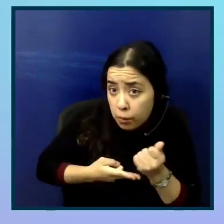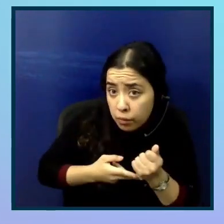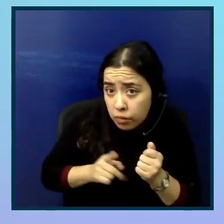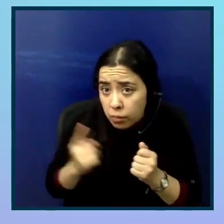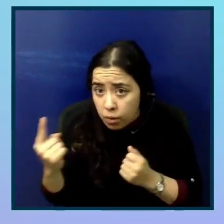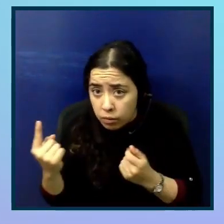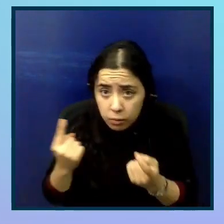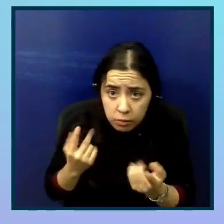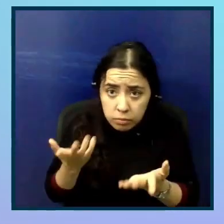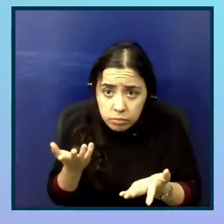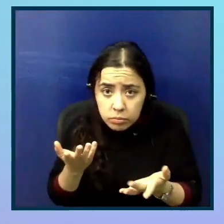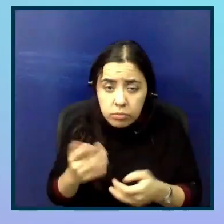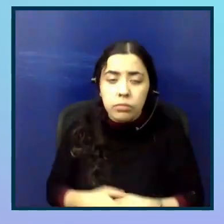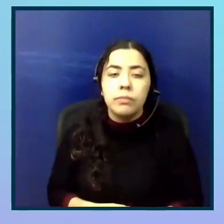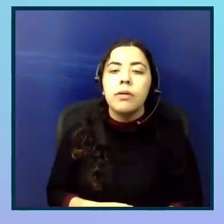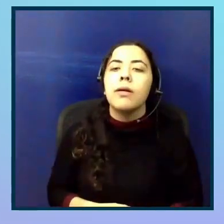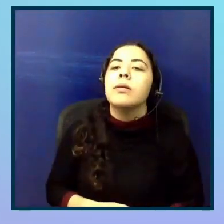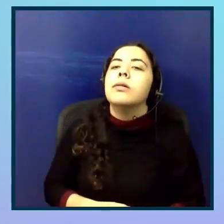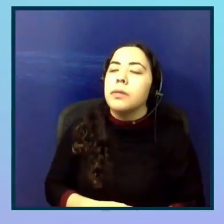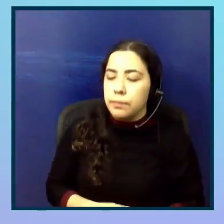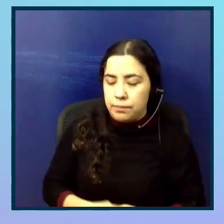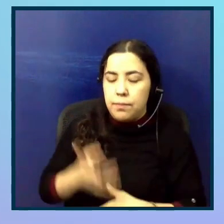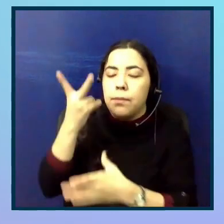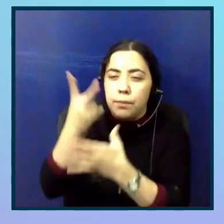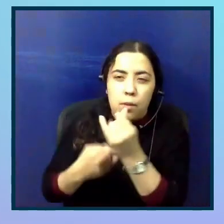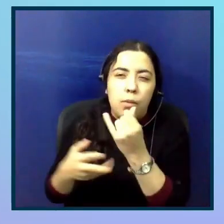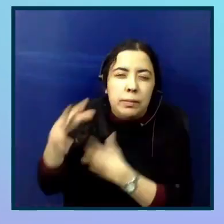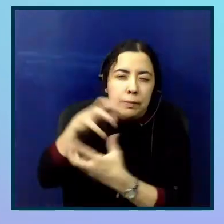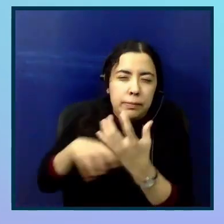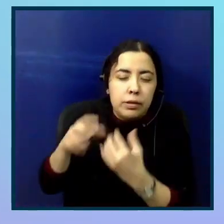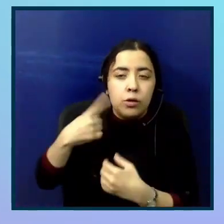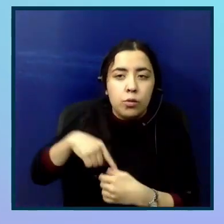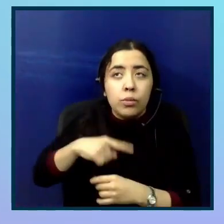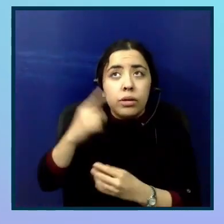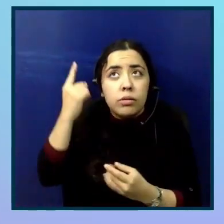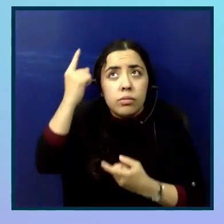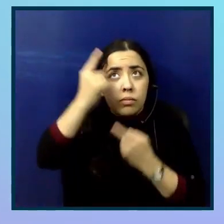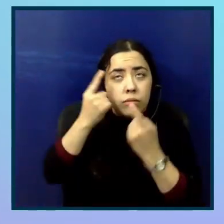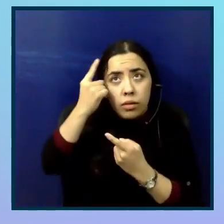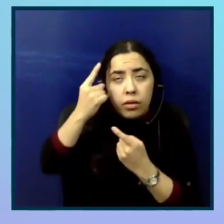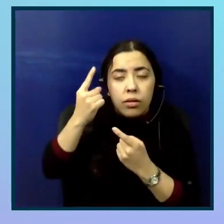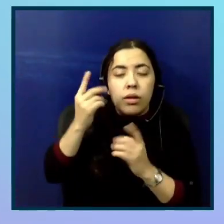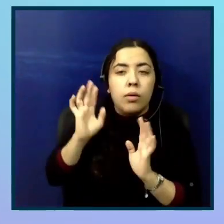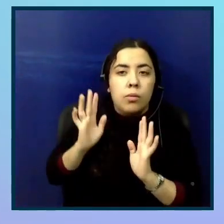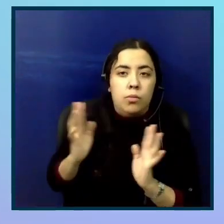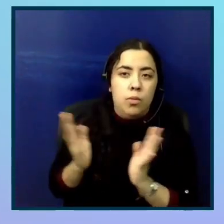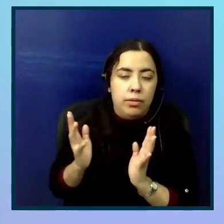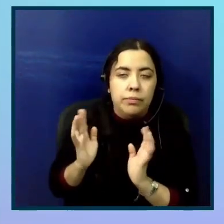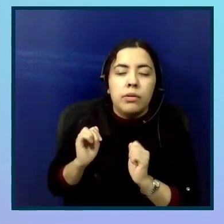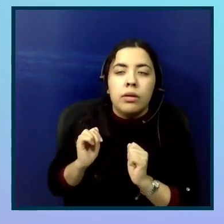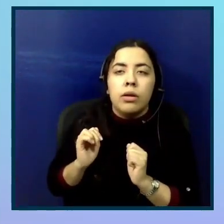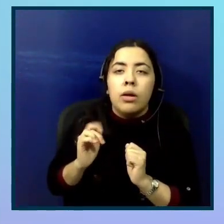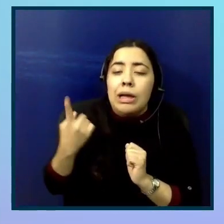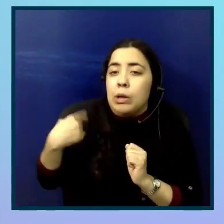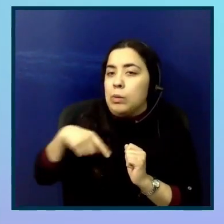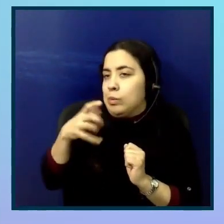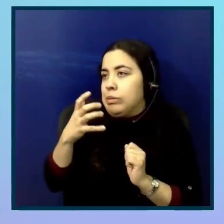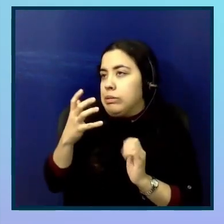A mix of both. So we do wanna be very mindful of one thing, which is we don't want to have,